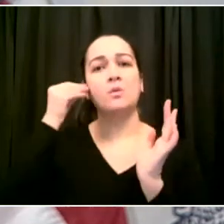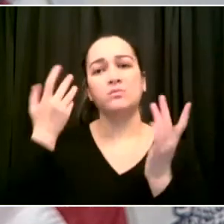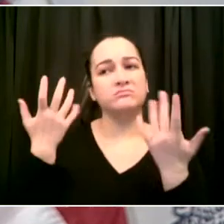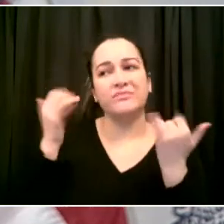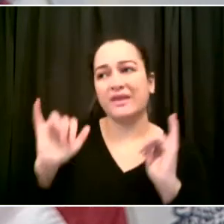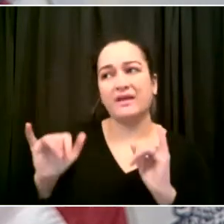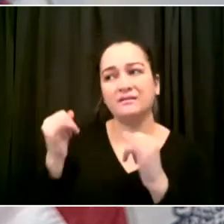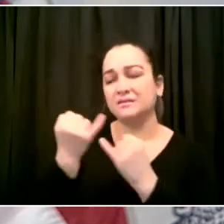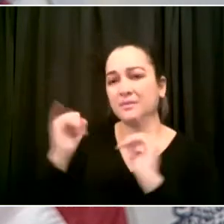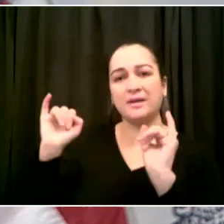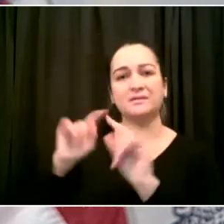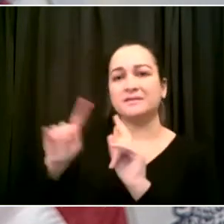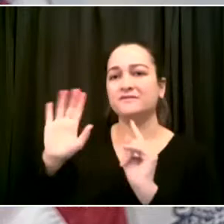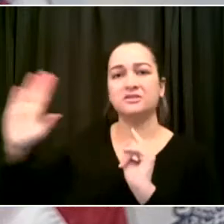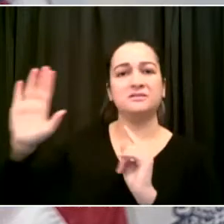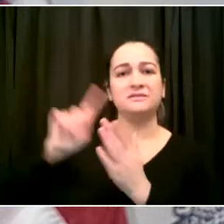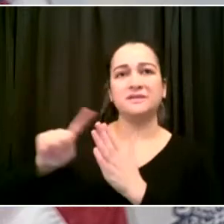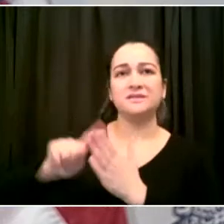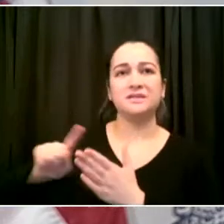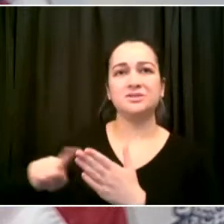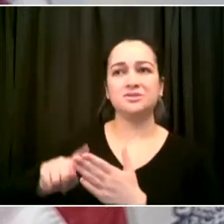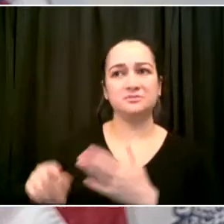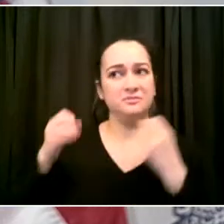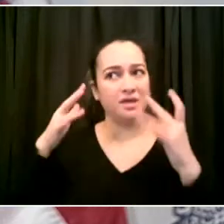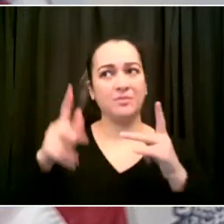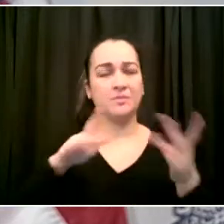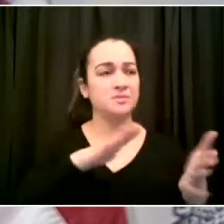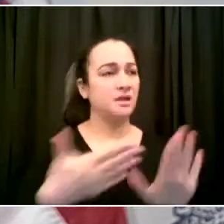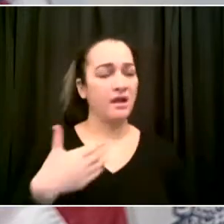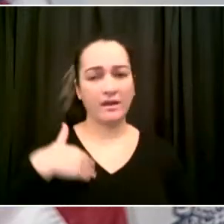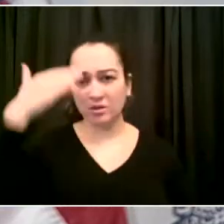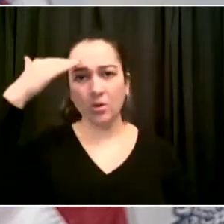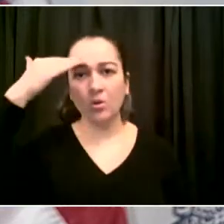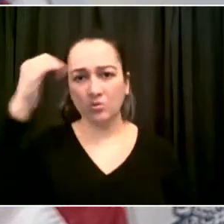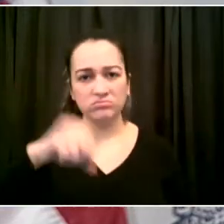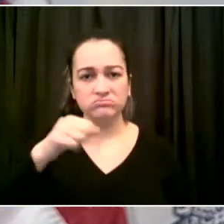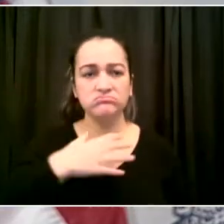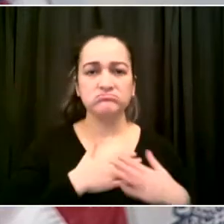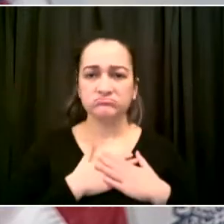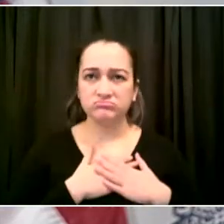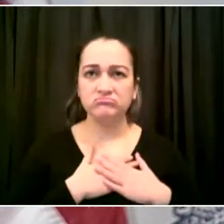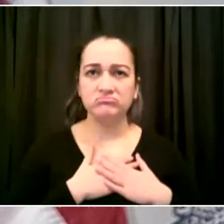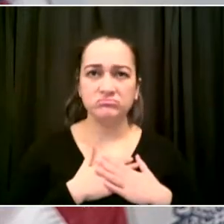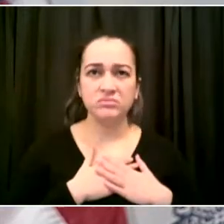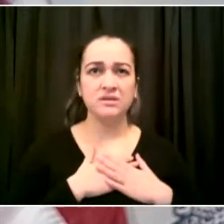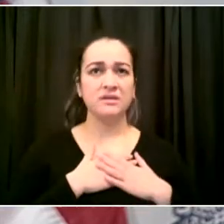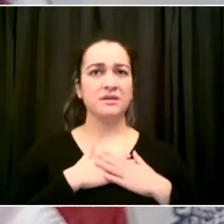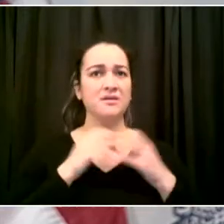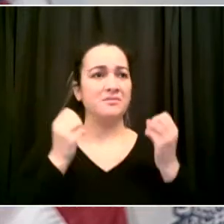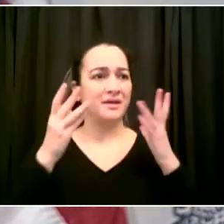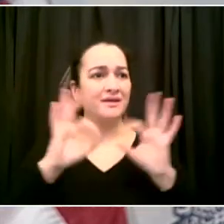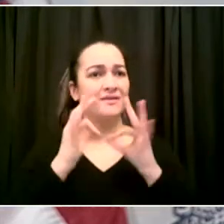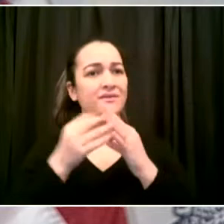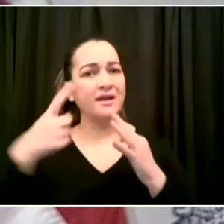THE THOUSANDS OF PEOPLE WHO DIED, FAMILIES HAVE NOT GOTTEN ANSWERS. WE DON'T UNDERSTAND IF